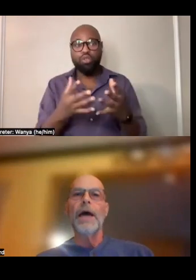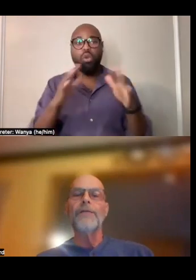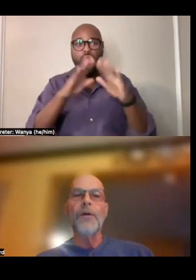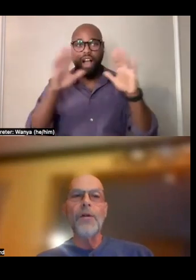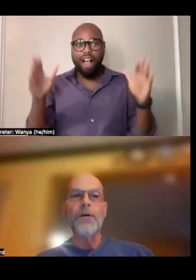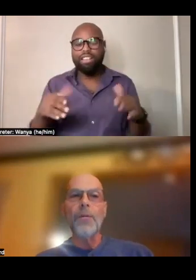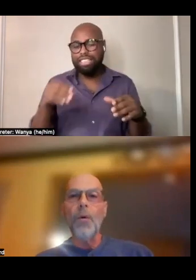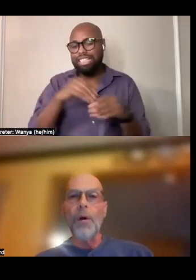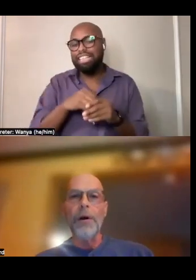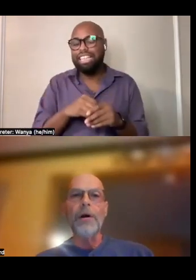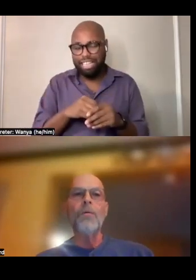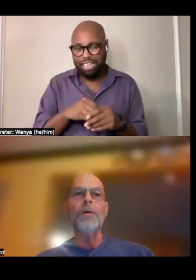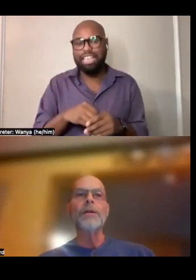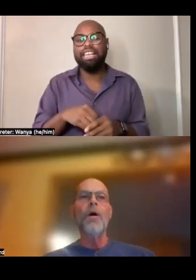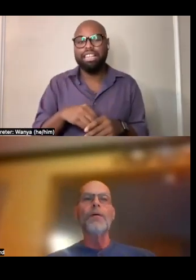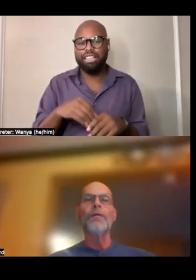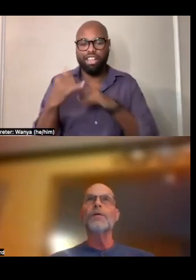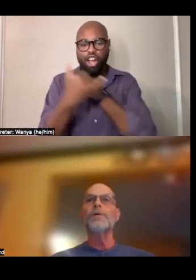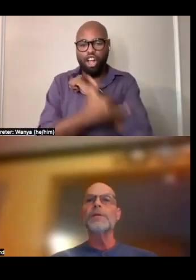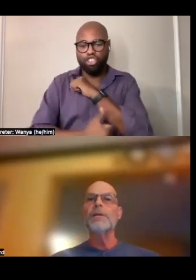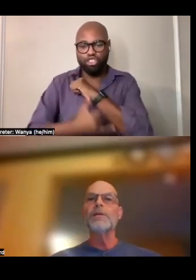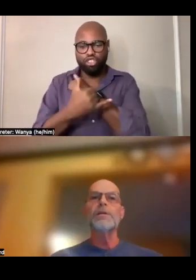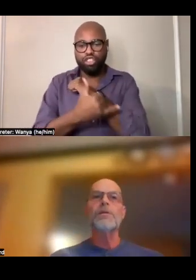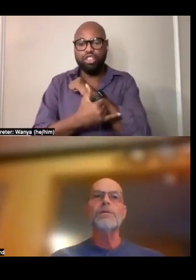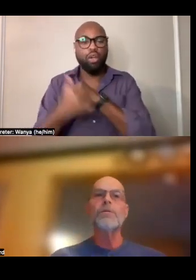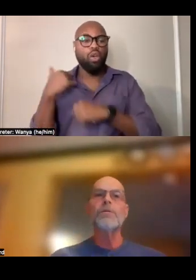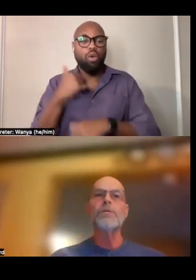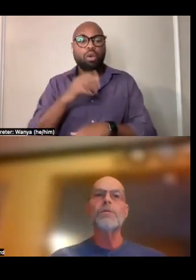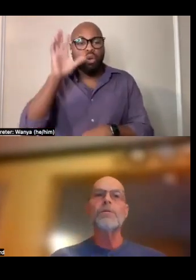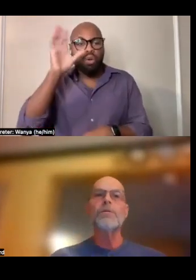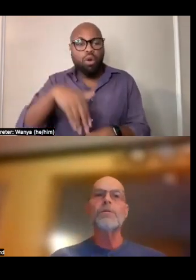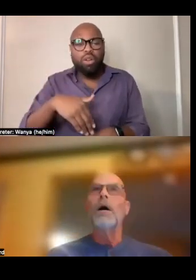Furthermore, we know that those percentages are too low.